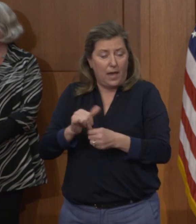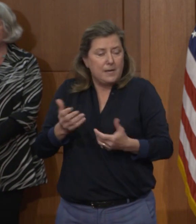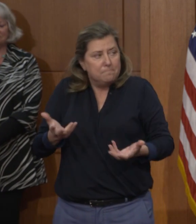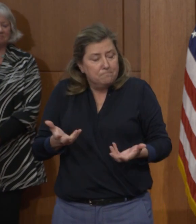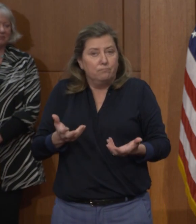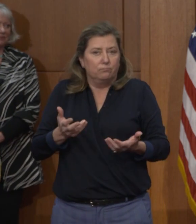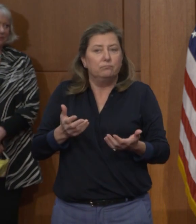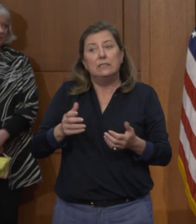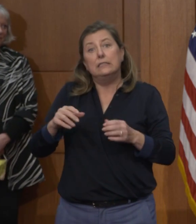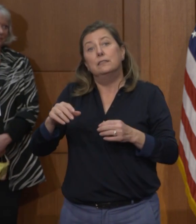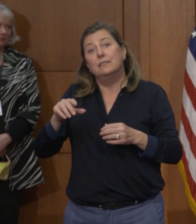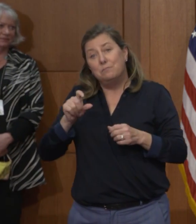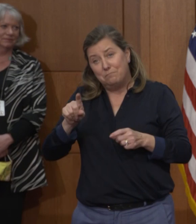what progress they've made and where that skill may, where that, uh,